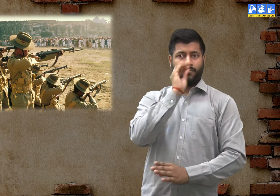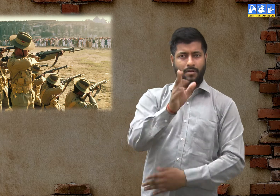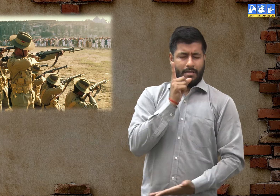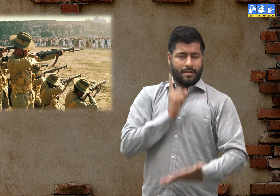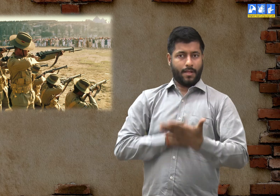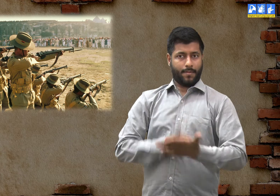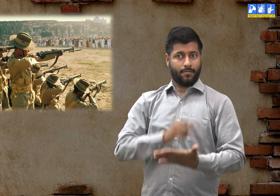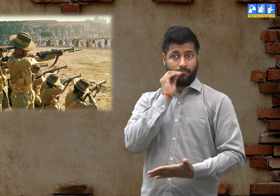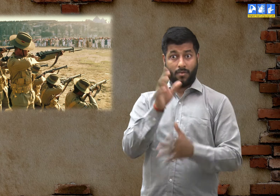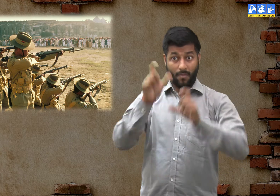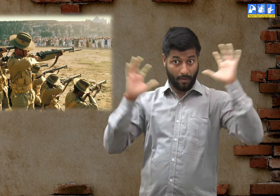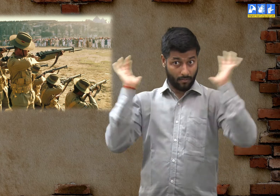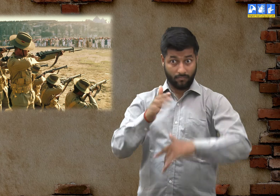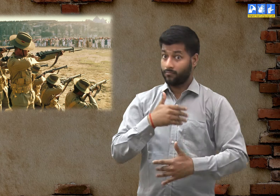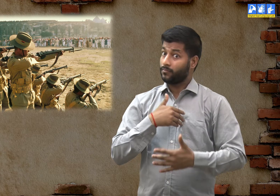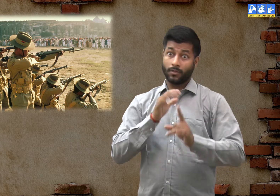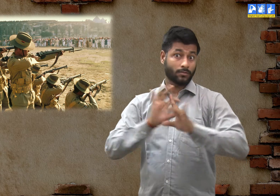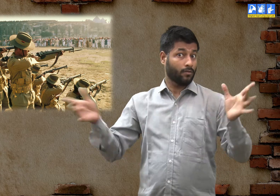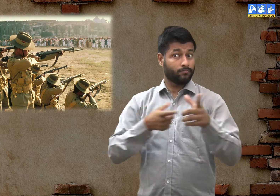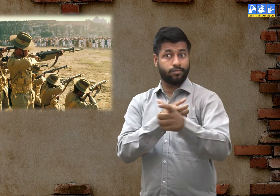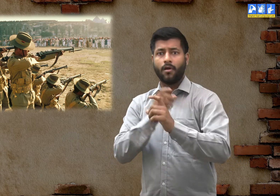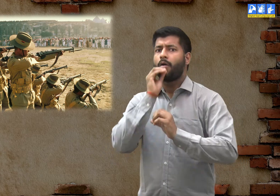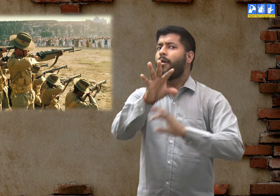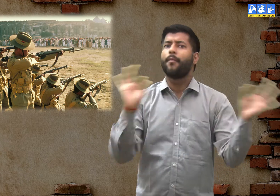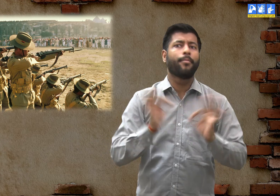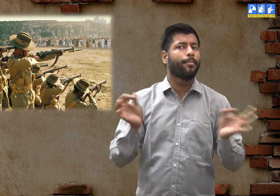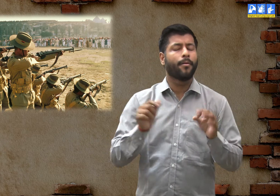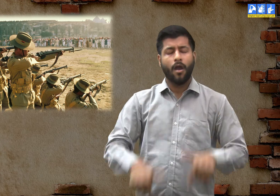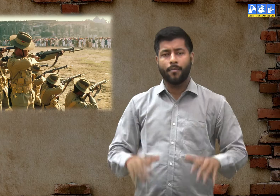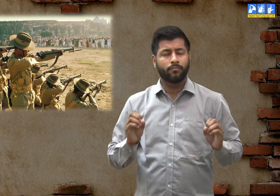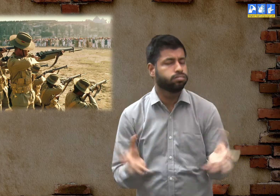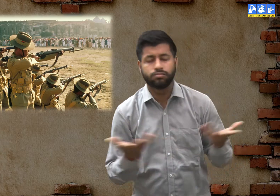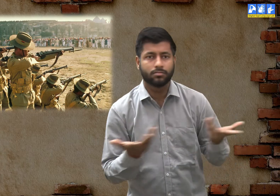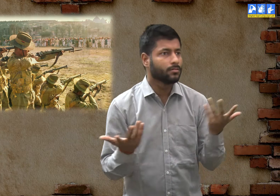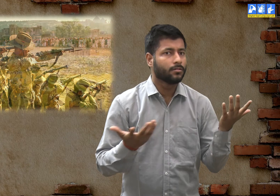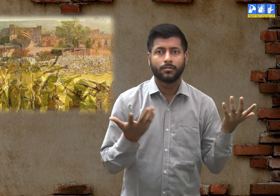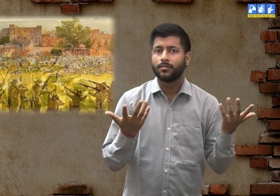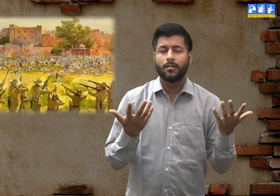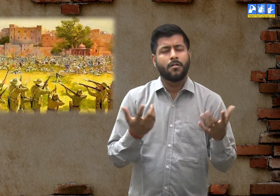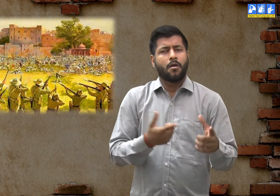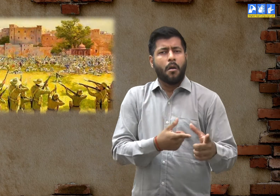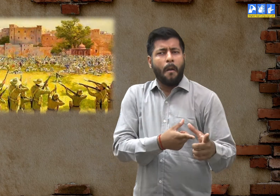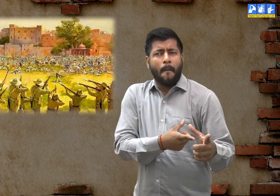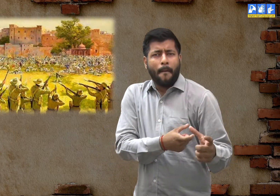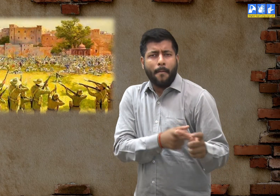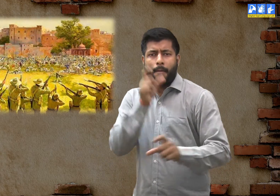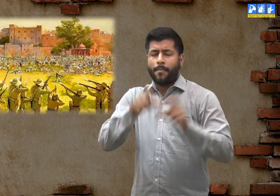without any warning they indiscriminately opened fire.